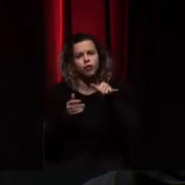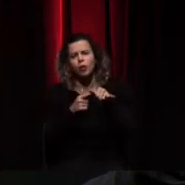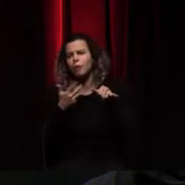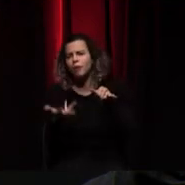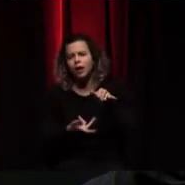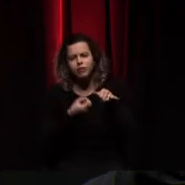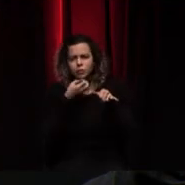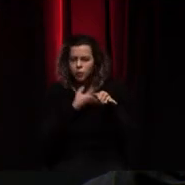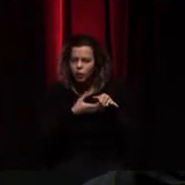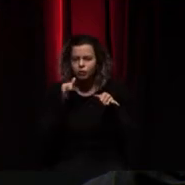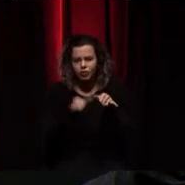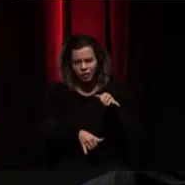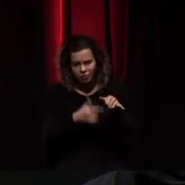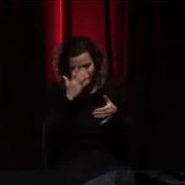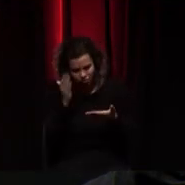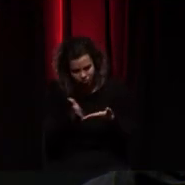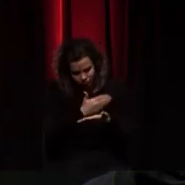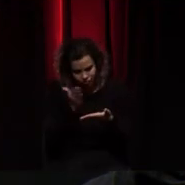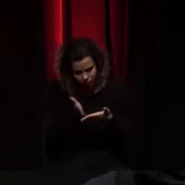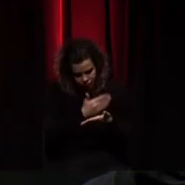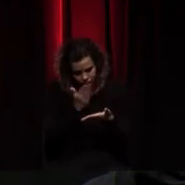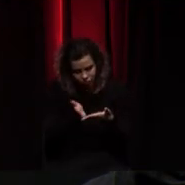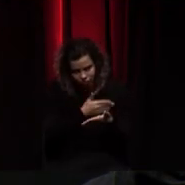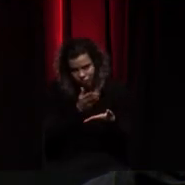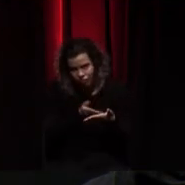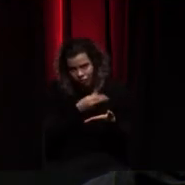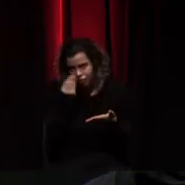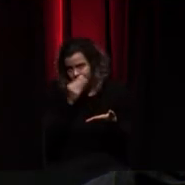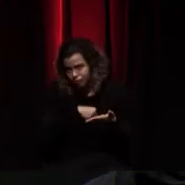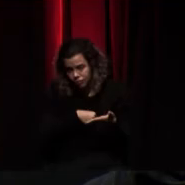No one will want to read that. That is not relevant for people.